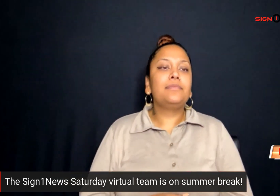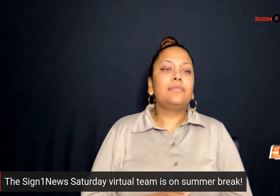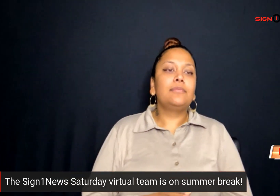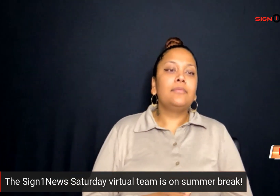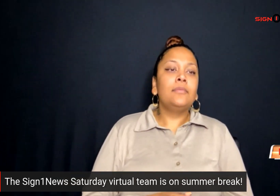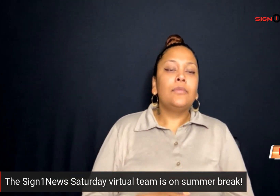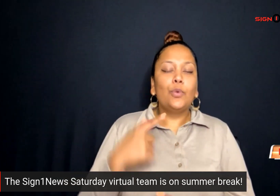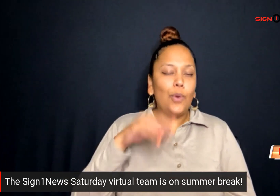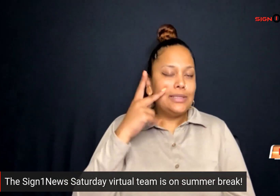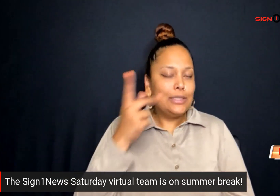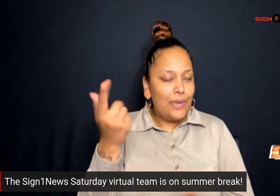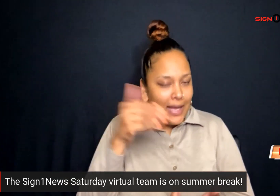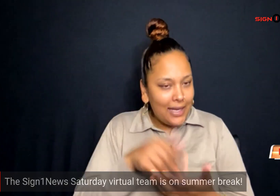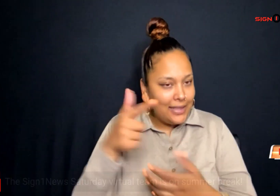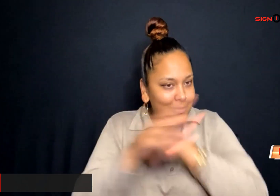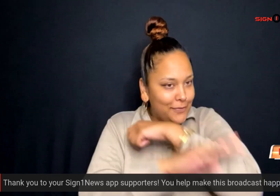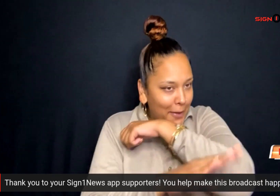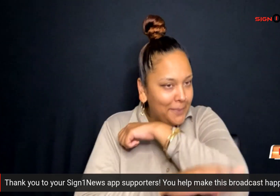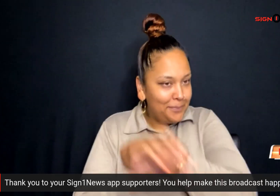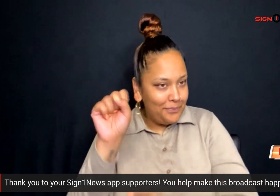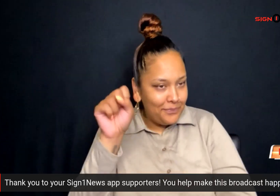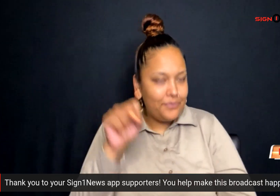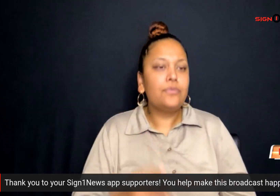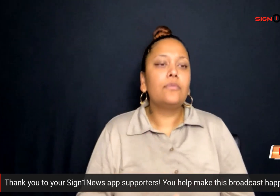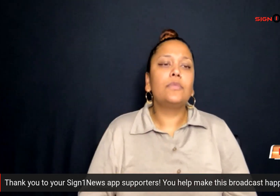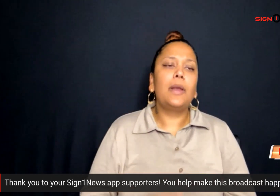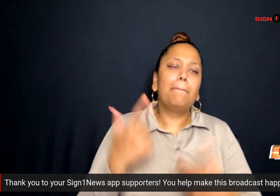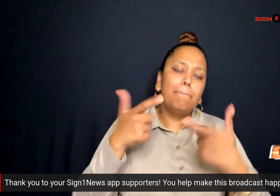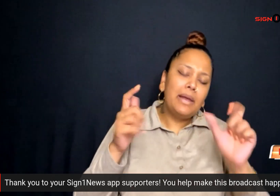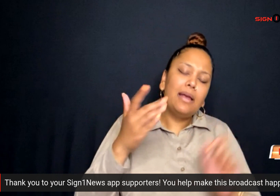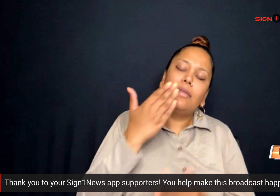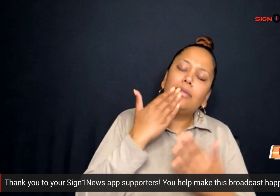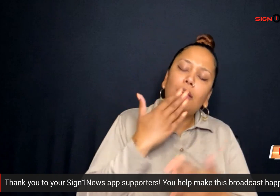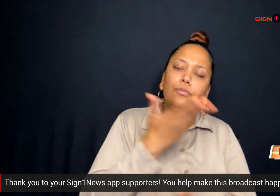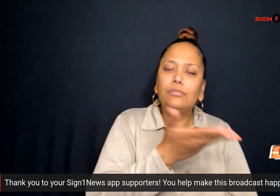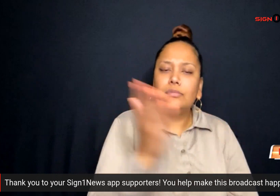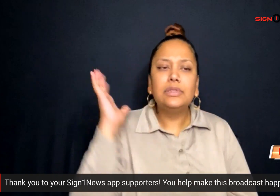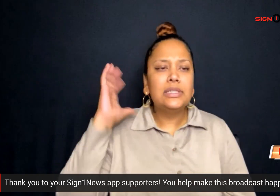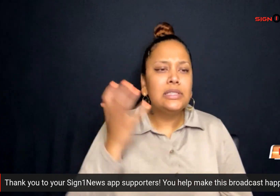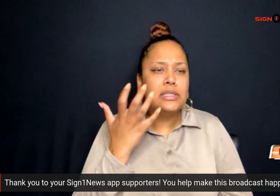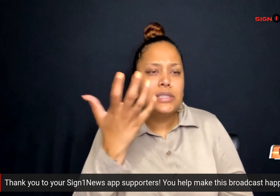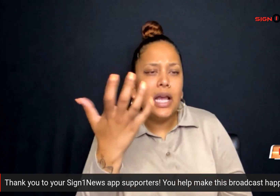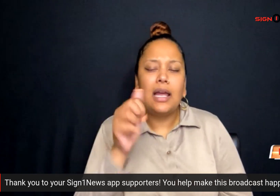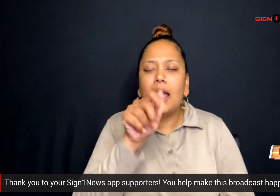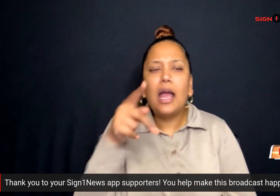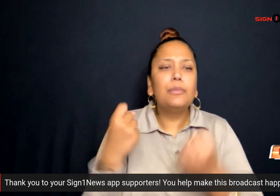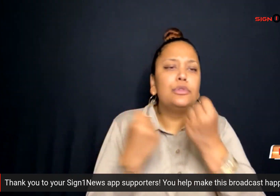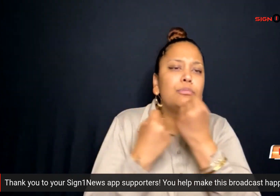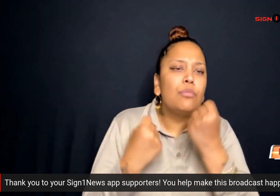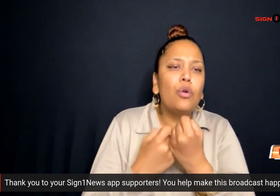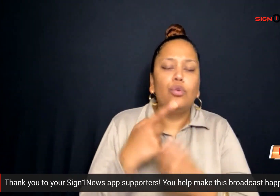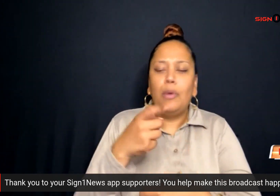the summer and we will see you again in the fall a big thank you to our Sign1News app